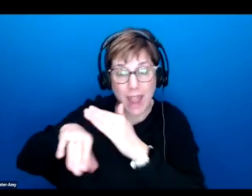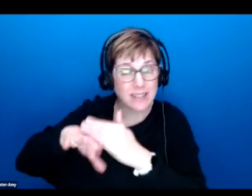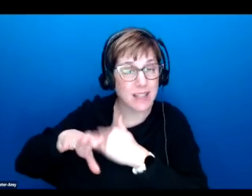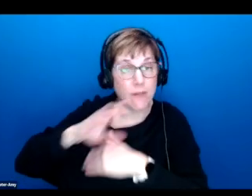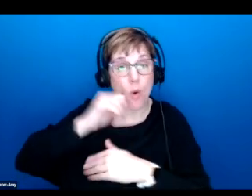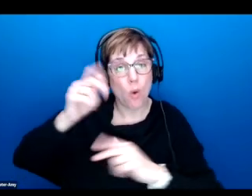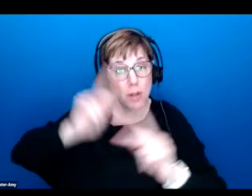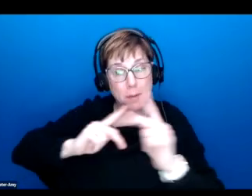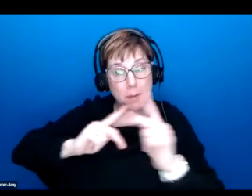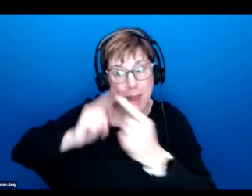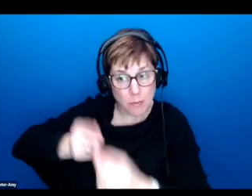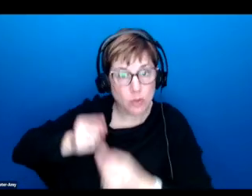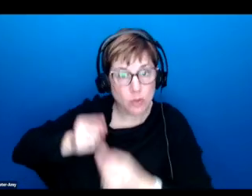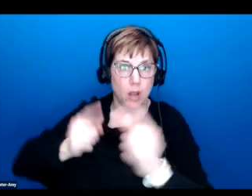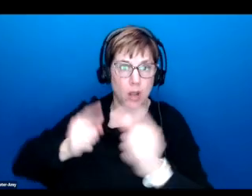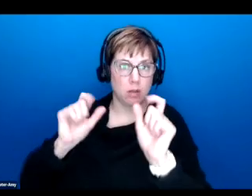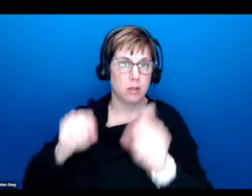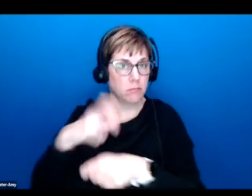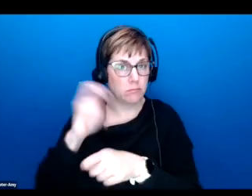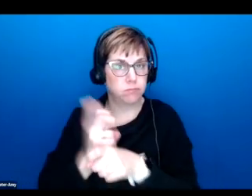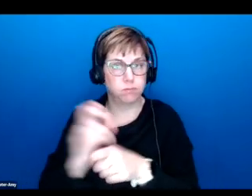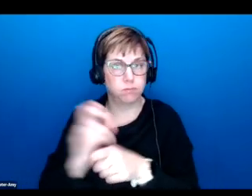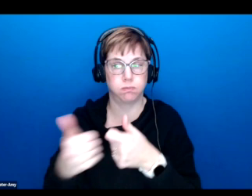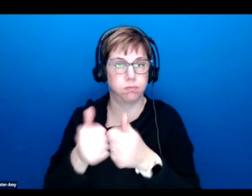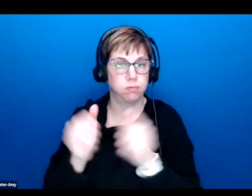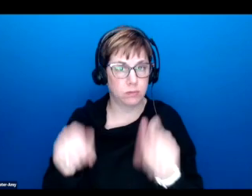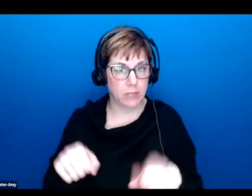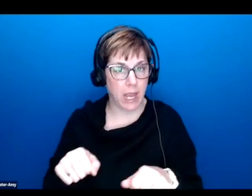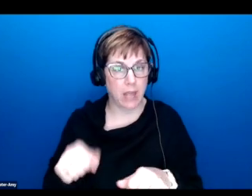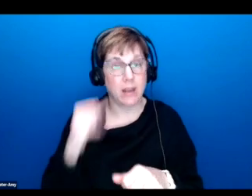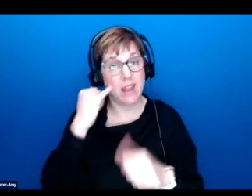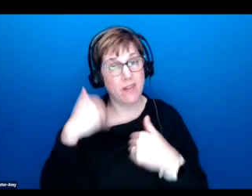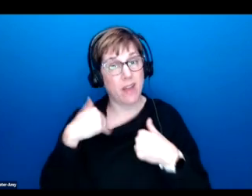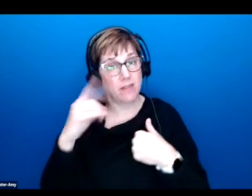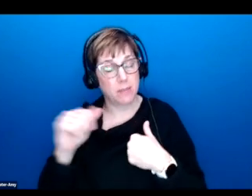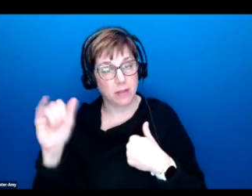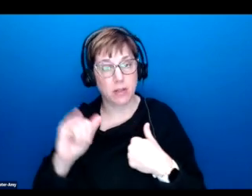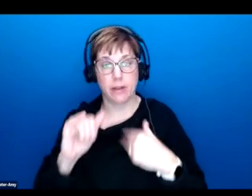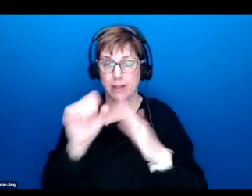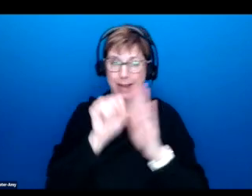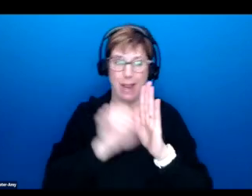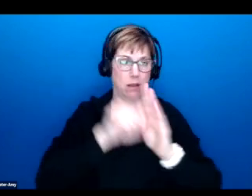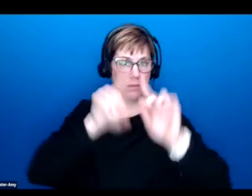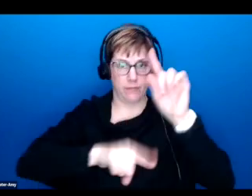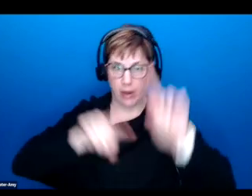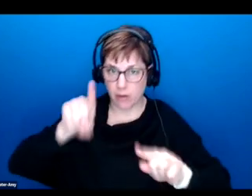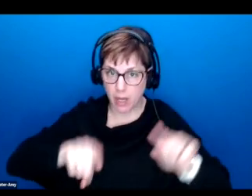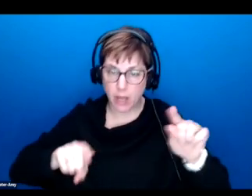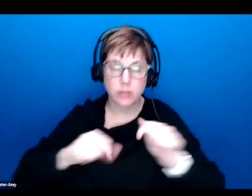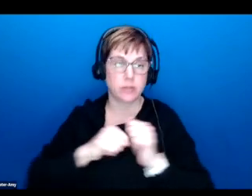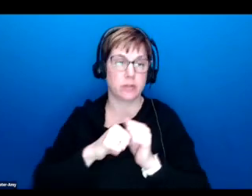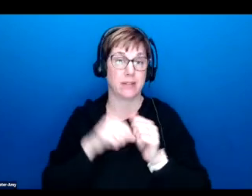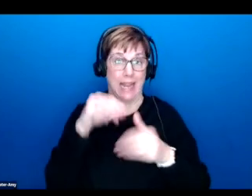and people with disabilities. There is variation between states. There's often variation within states.